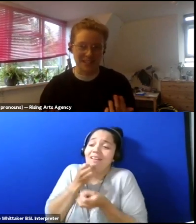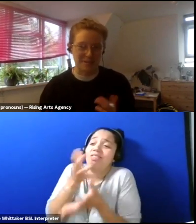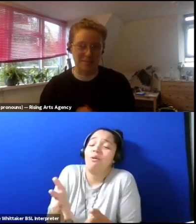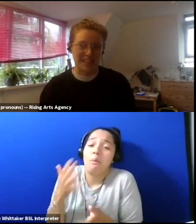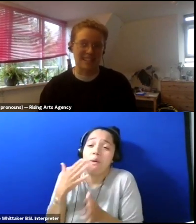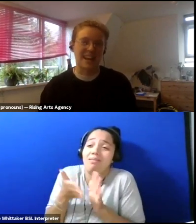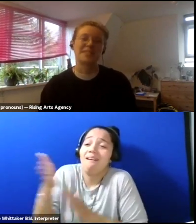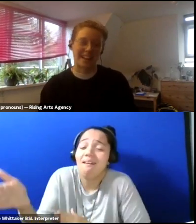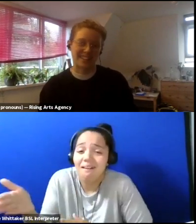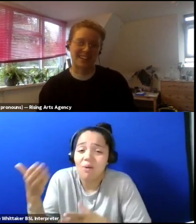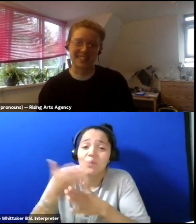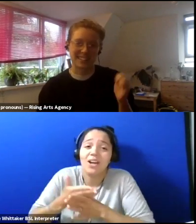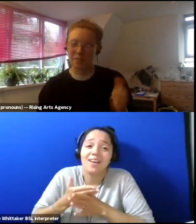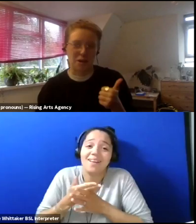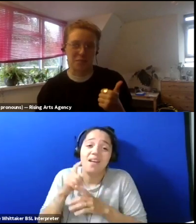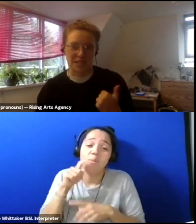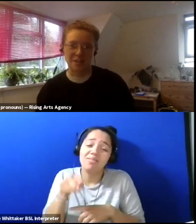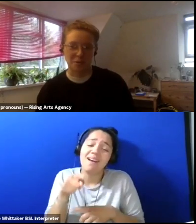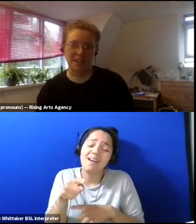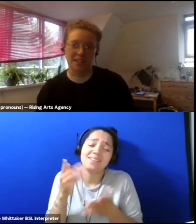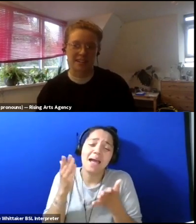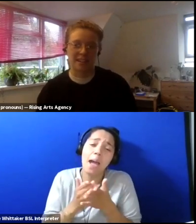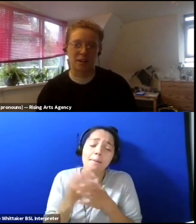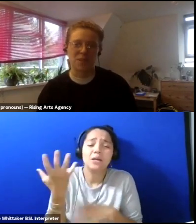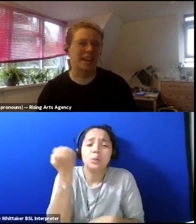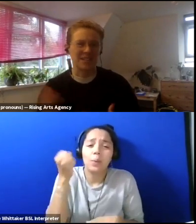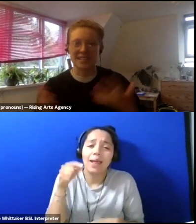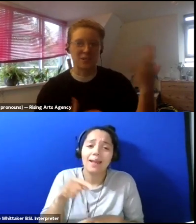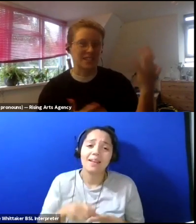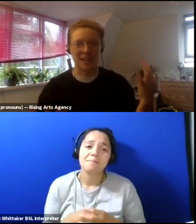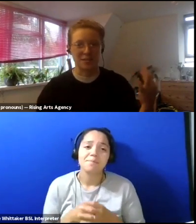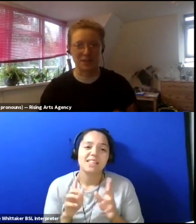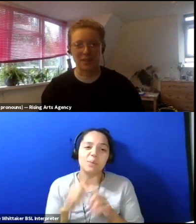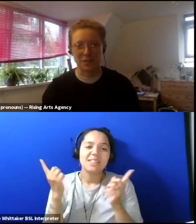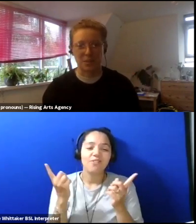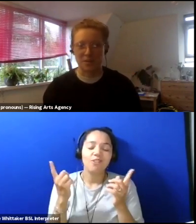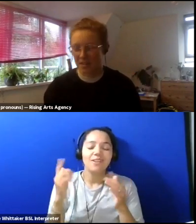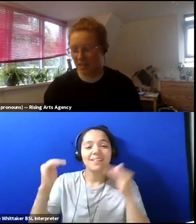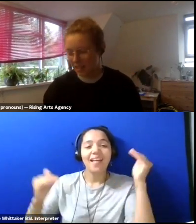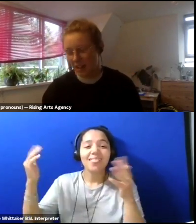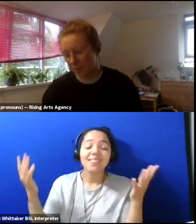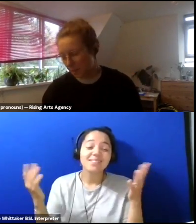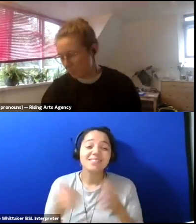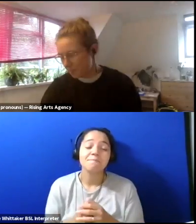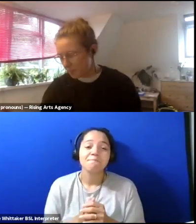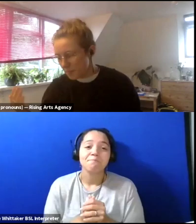up when they go into their workplace, I would count that 100% as a win. Yeah. So it's different scales of stuff, I suppose.